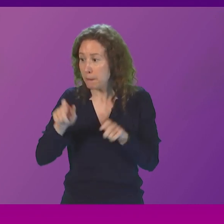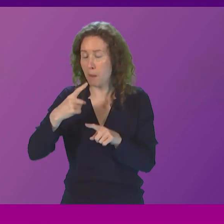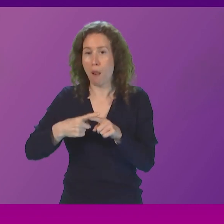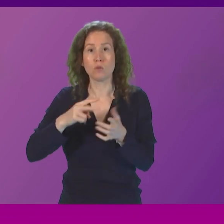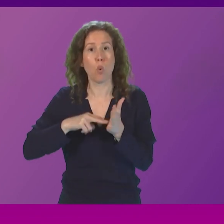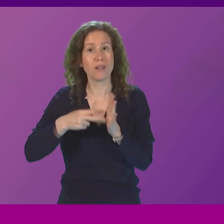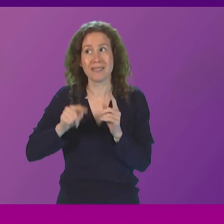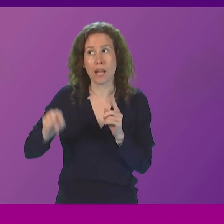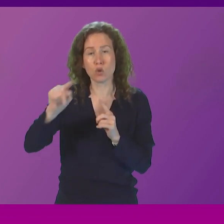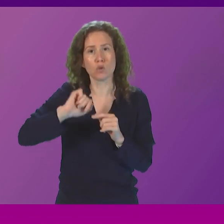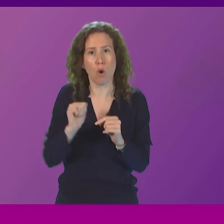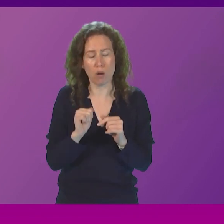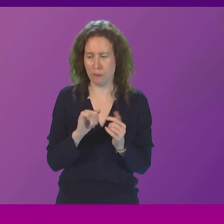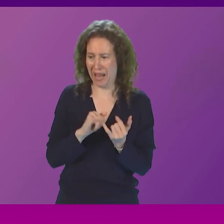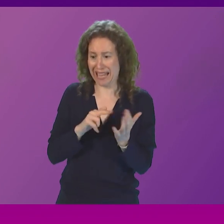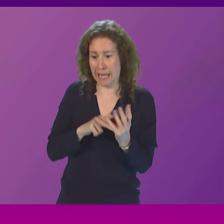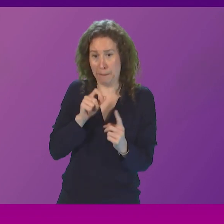across Scotland.